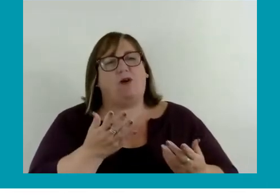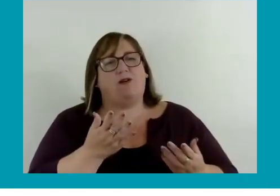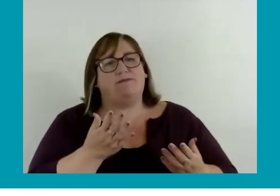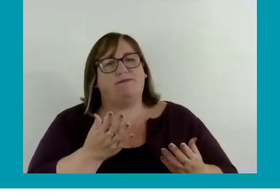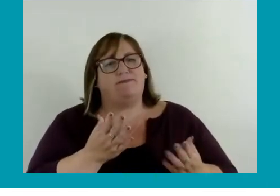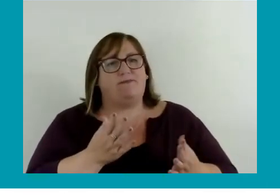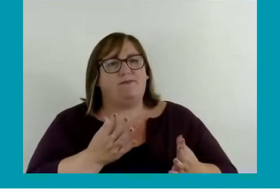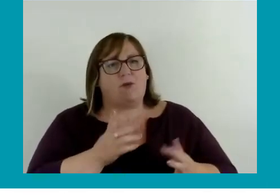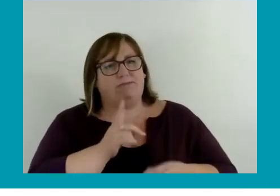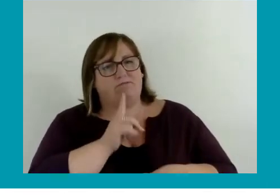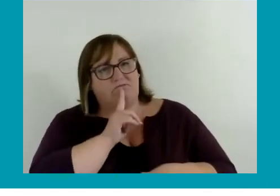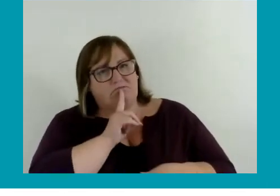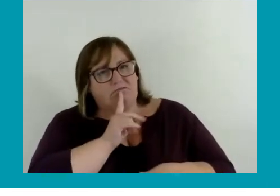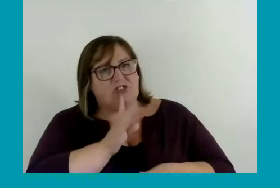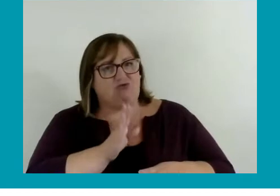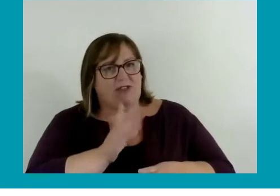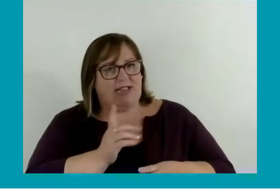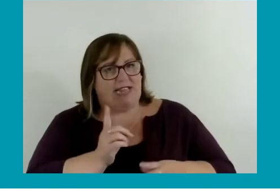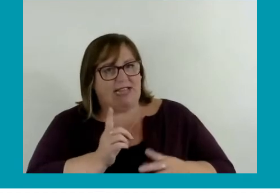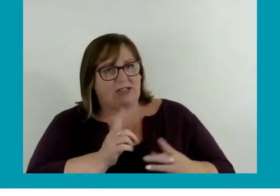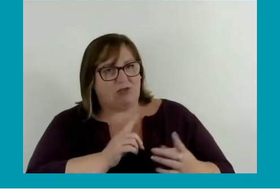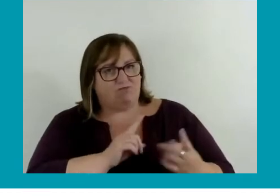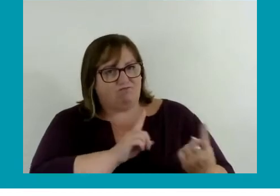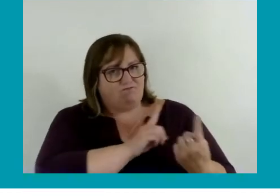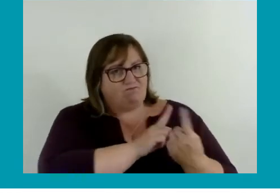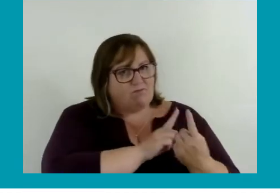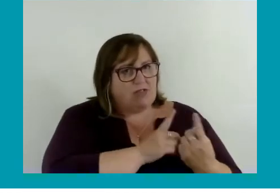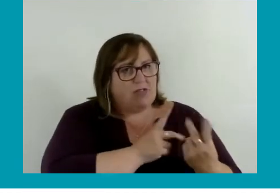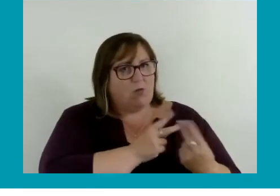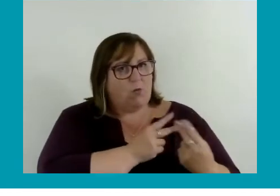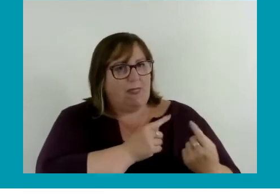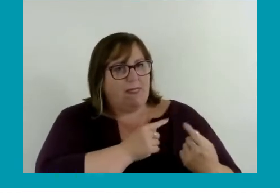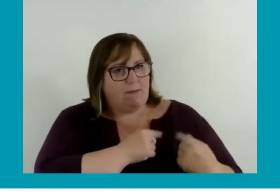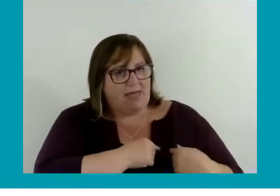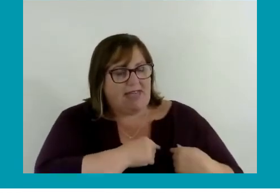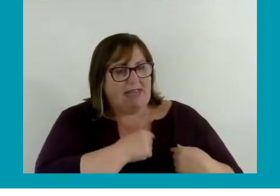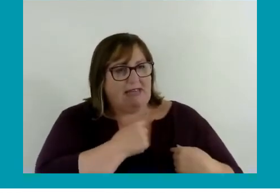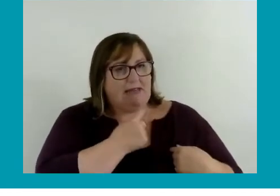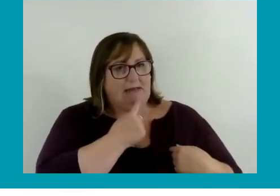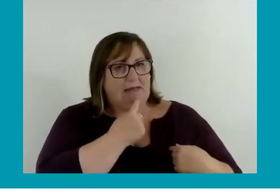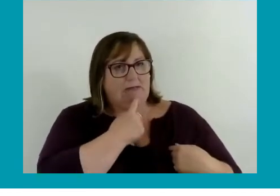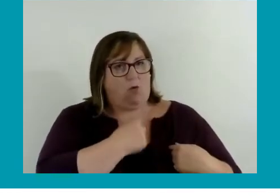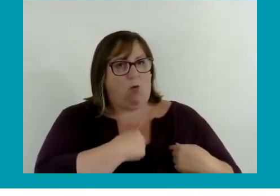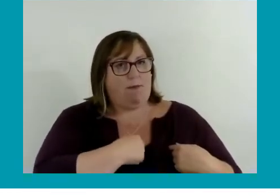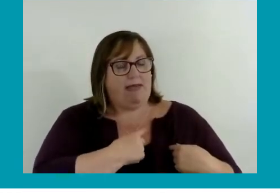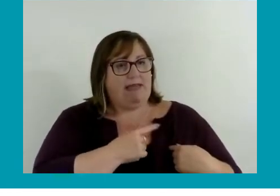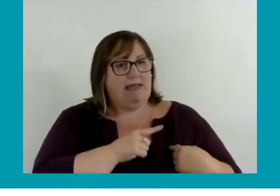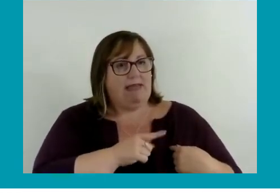how else you know as things we get going if you find other things that you need i needed a sharps